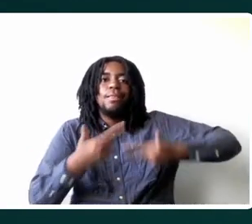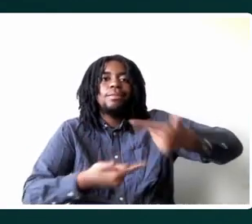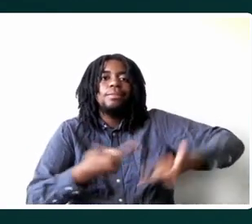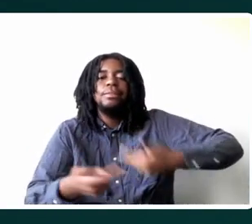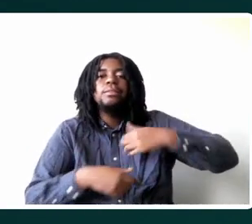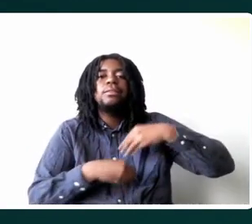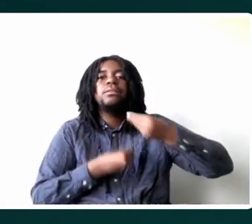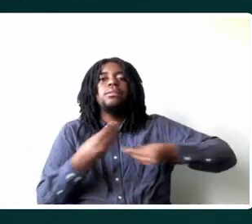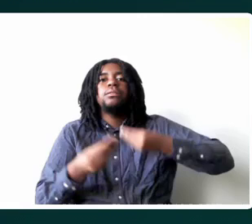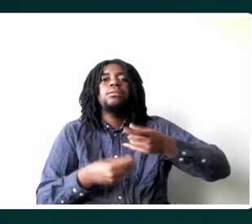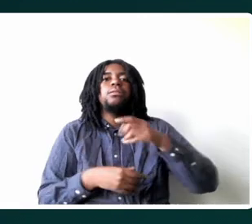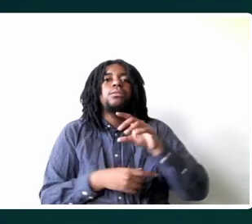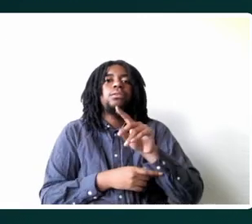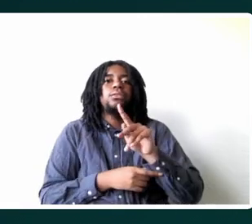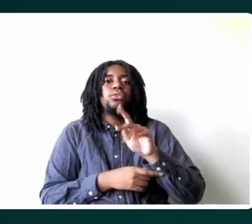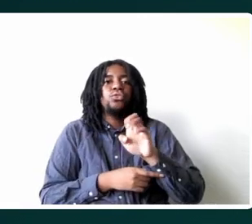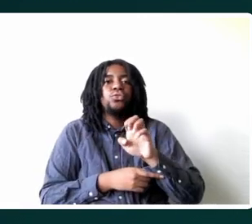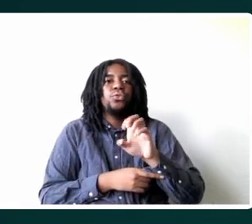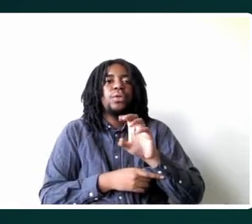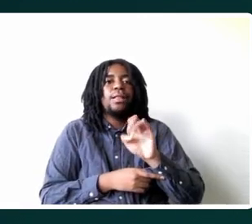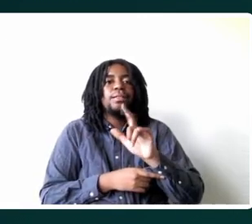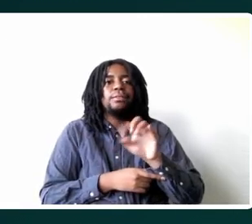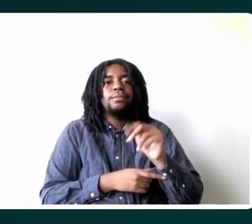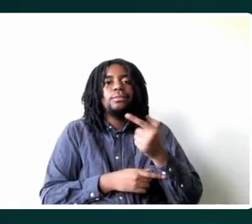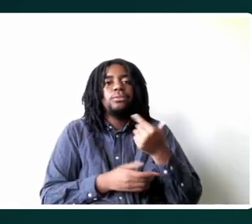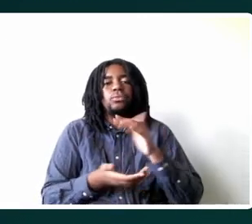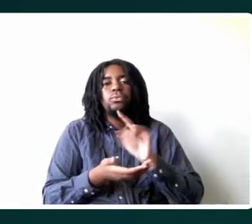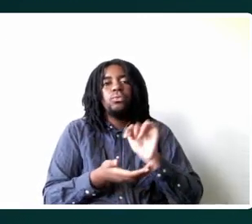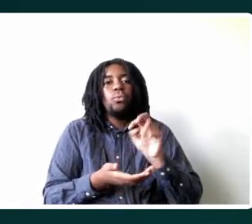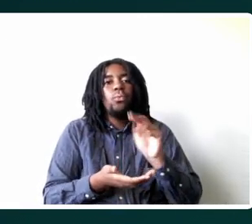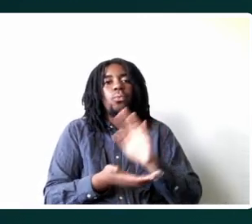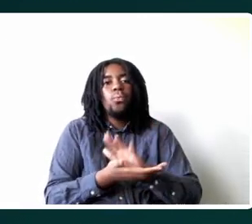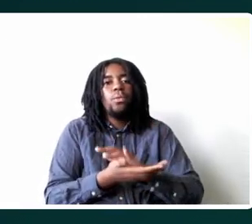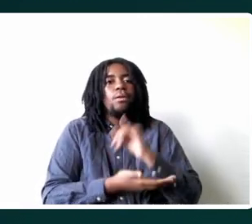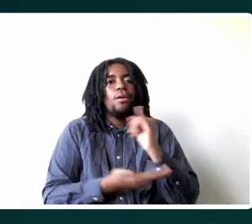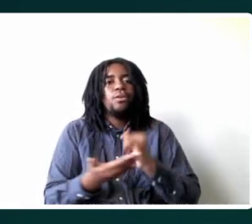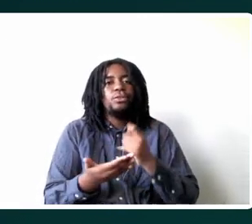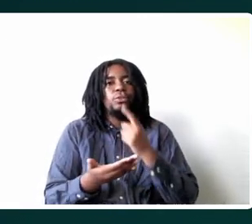of this century of Black arts education history that the exhibition explores.